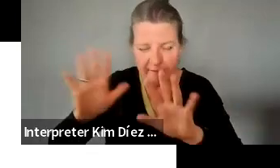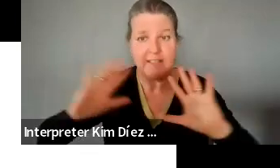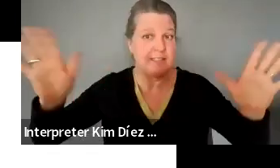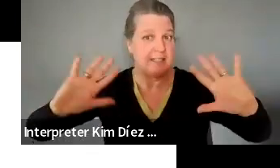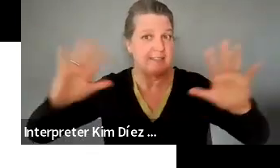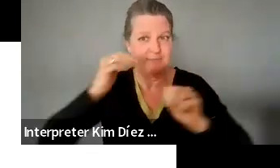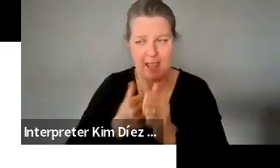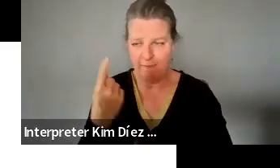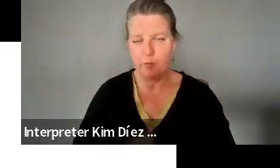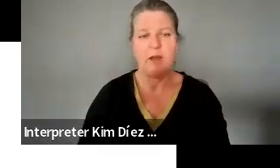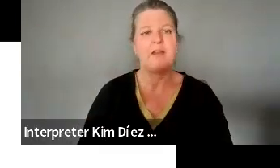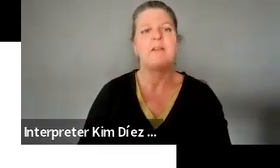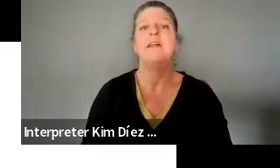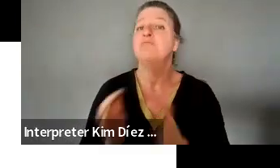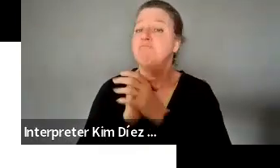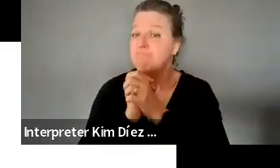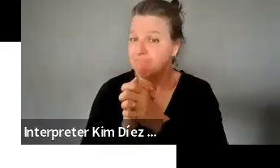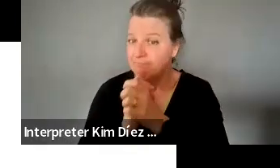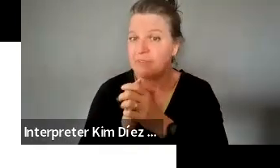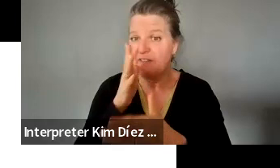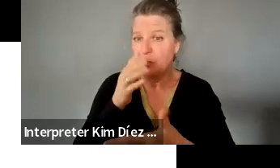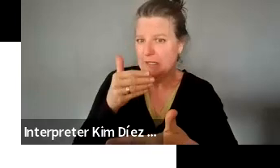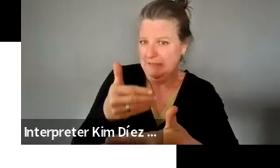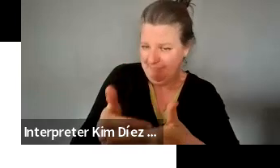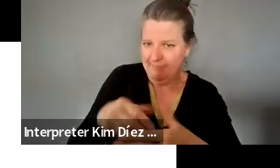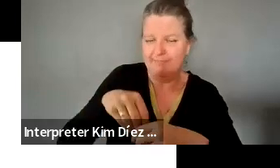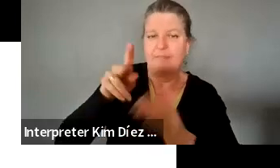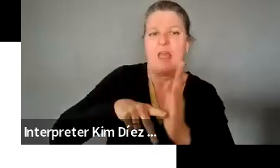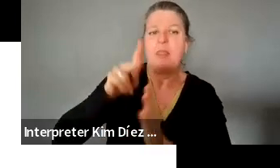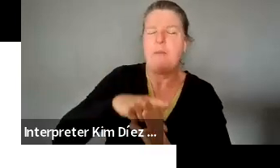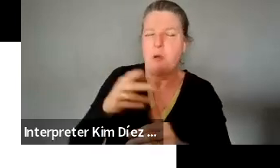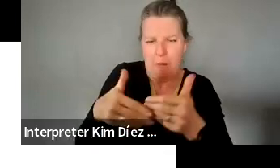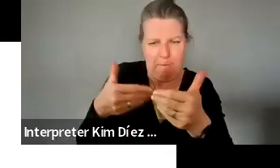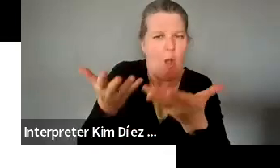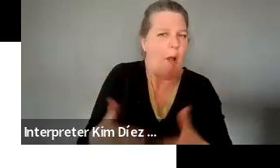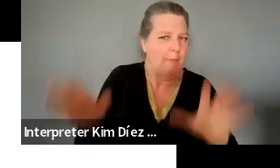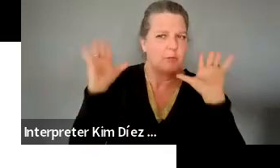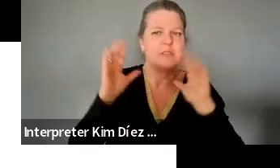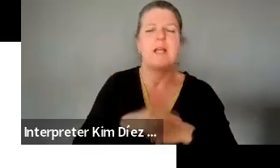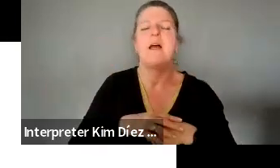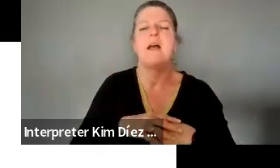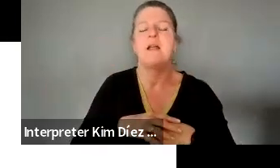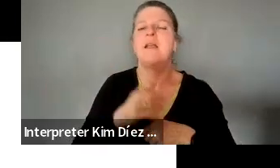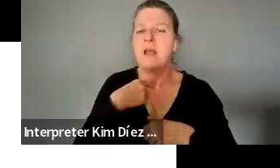and congratulations for getting this far in the program. You're almost through. And I told Una yesterday, we were talking about